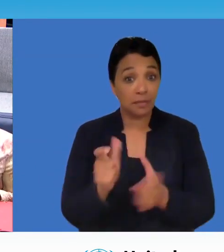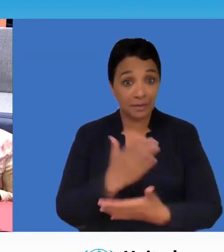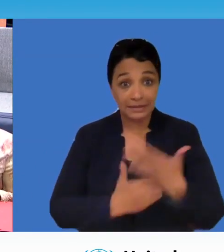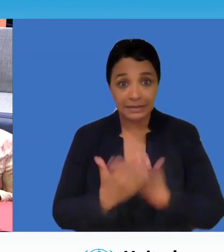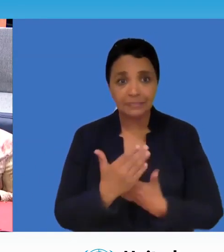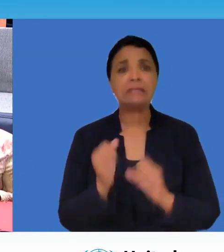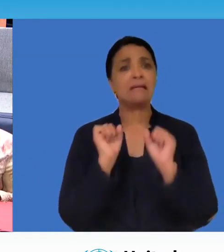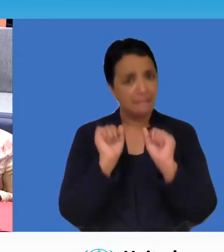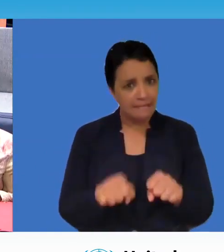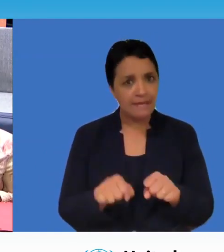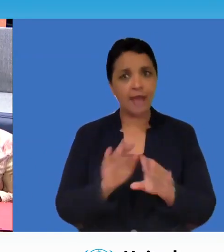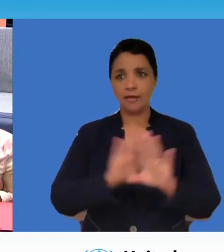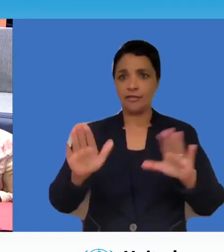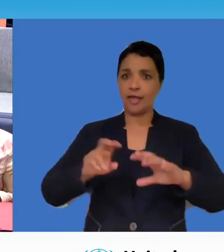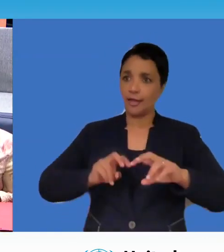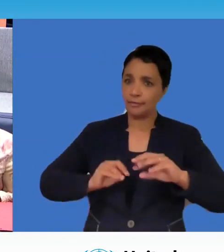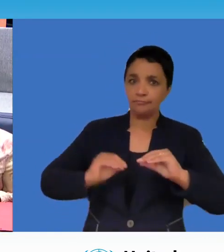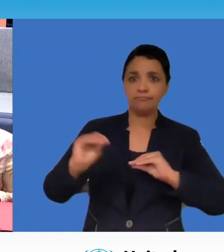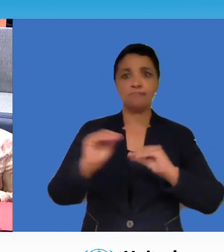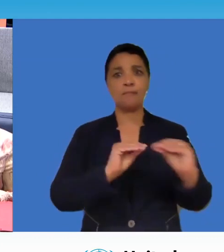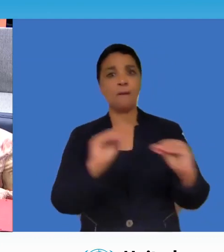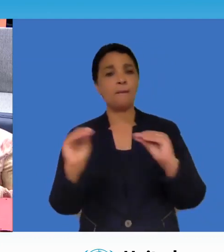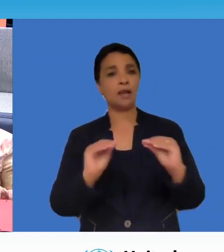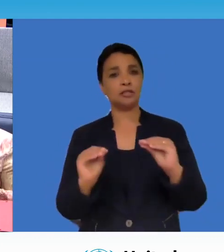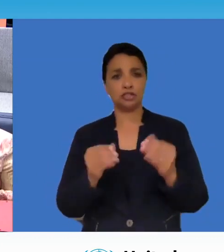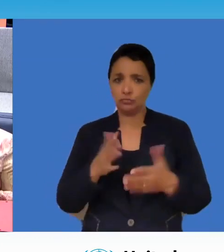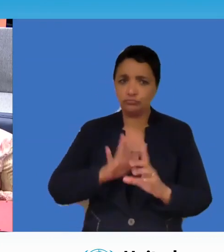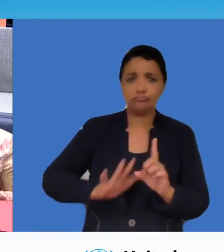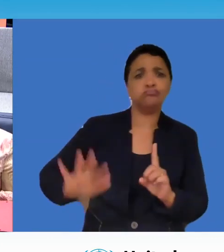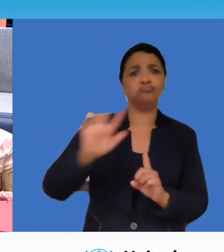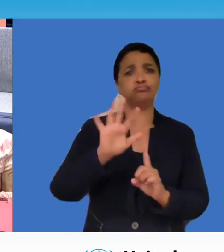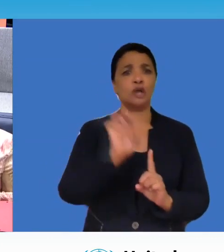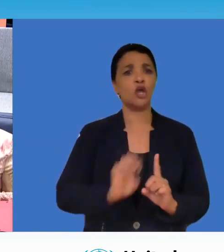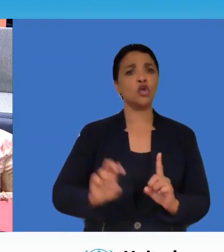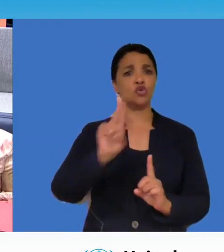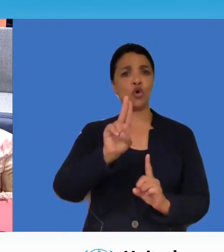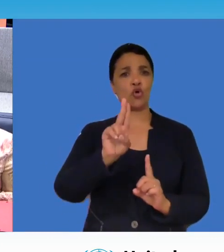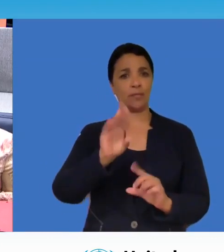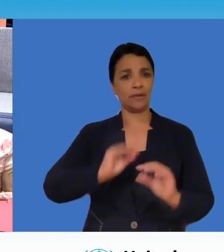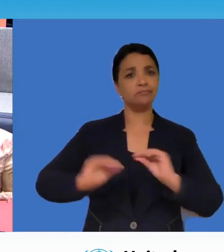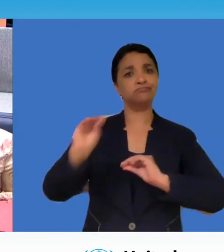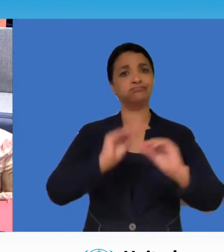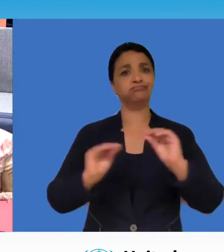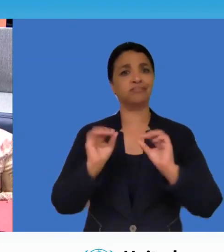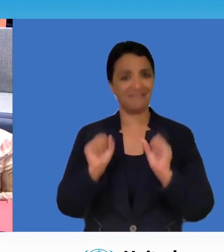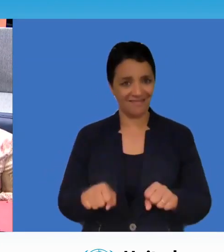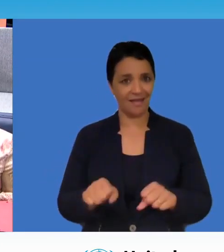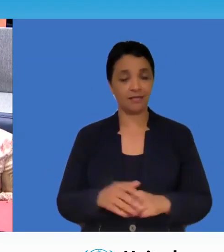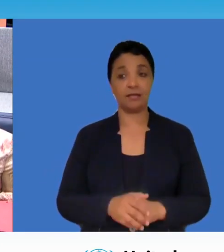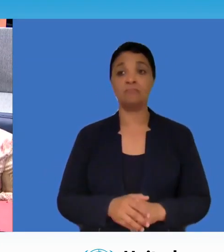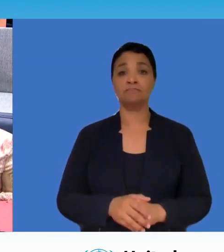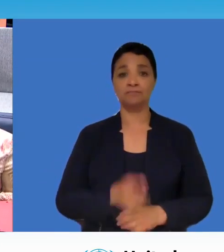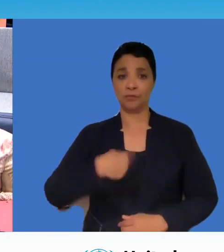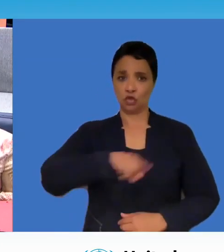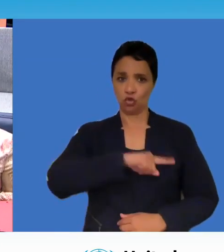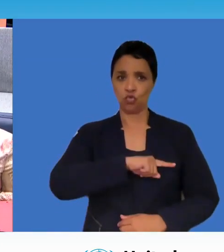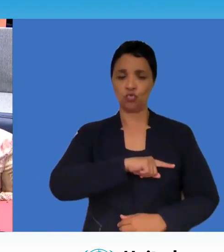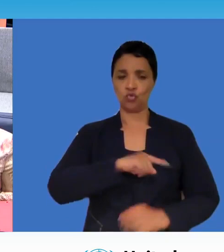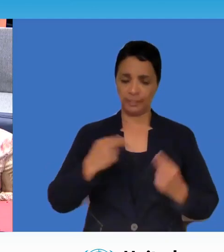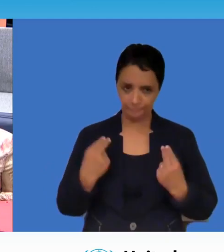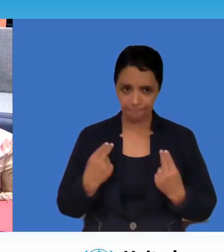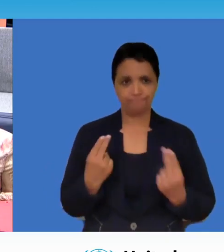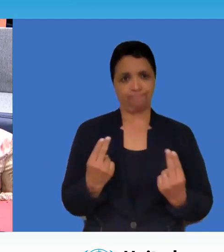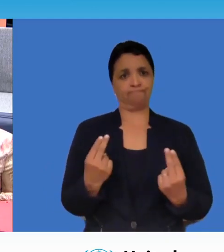Mobility across Europe finally Croatia remains steadfast in its dedication to promote protect